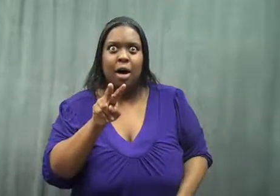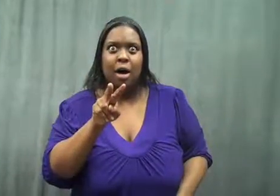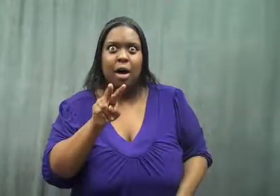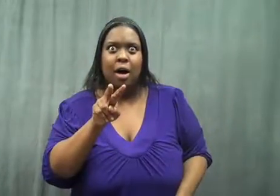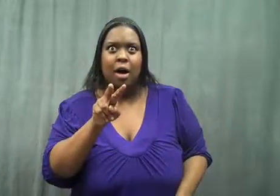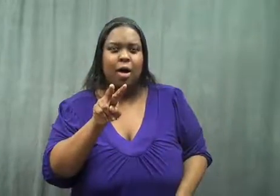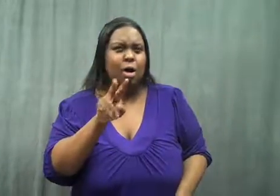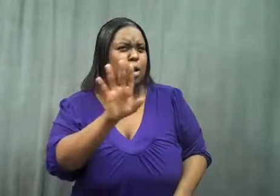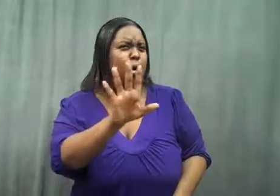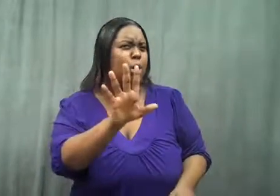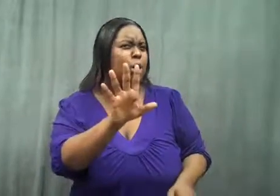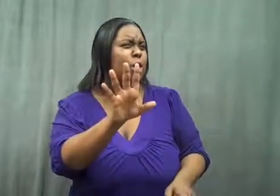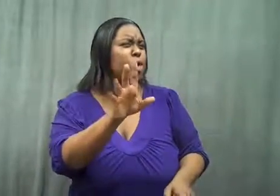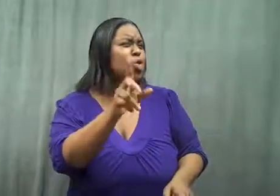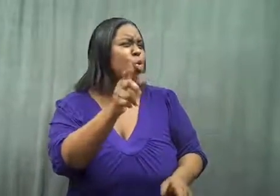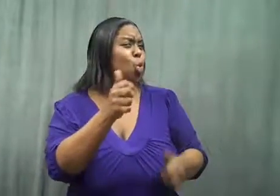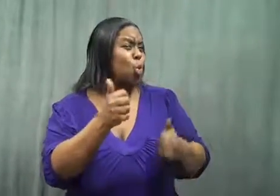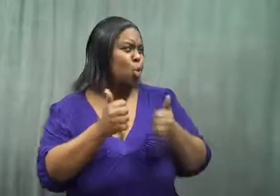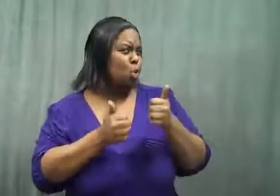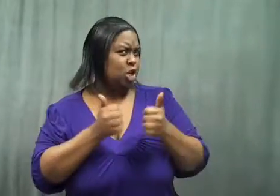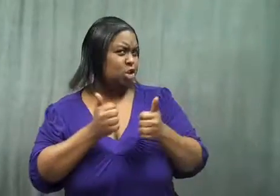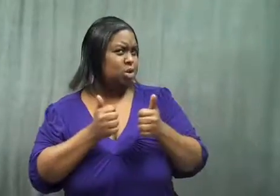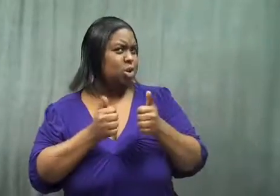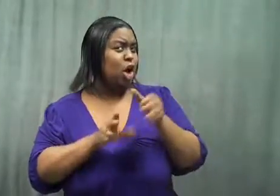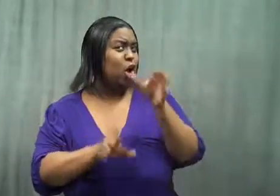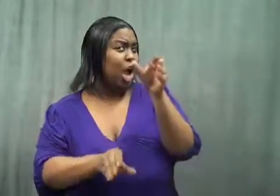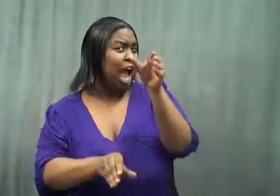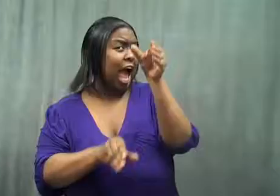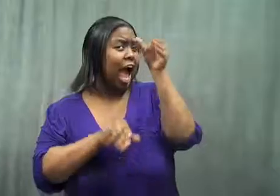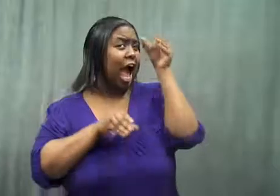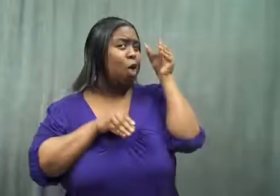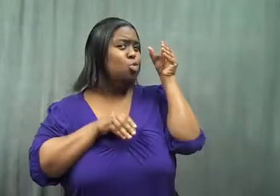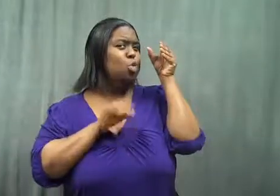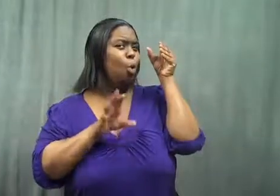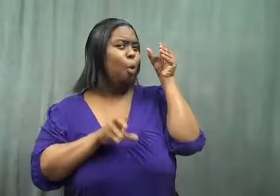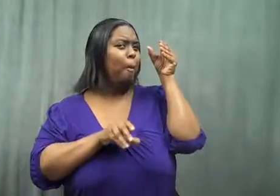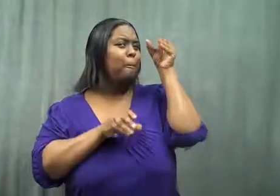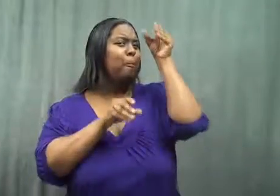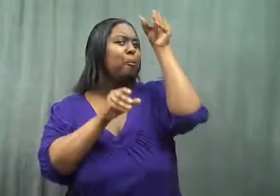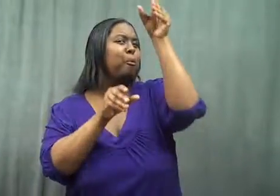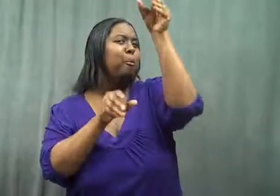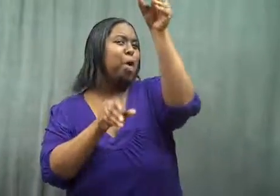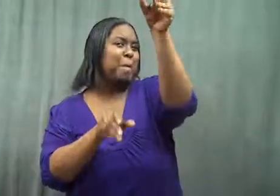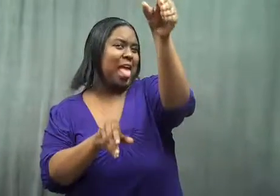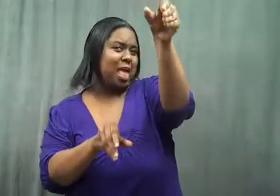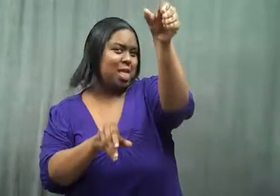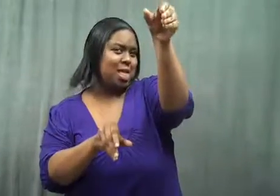He asked, "Are you taking them out, or putting them back?"